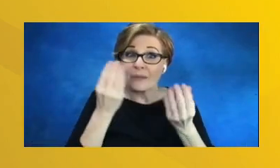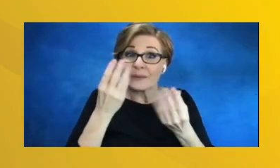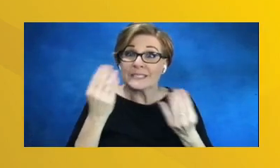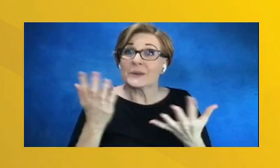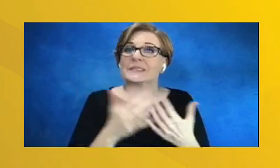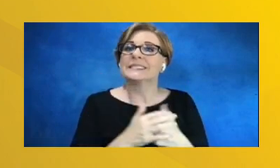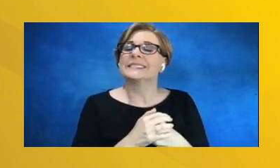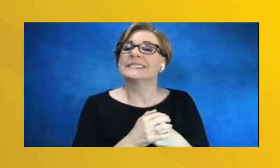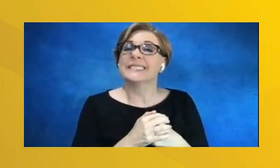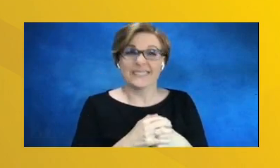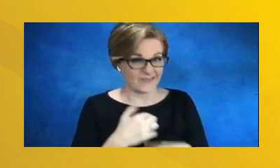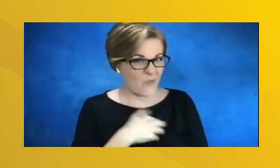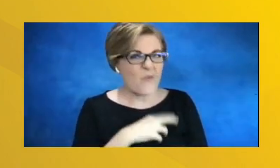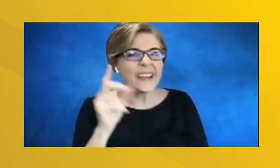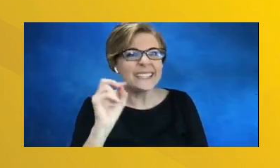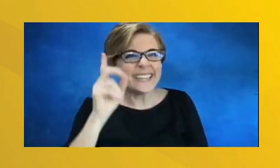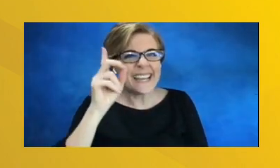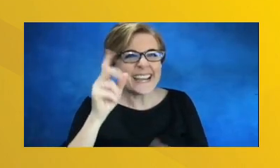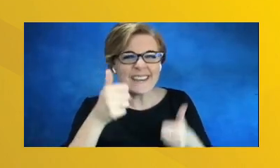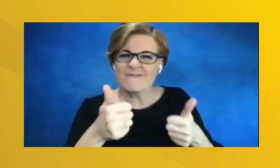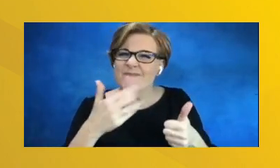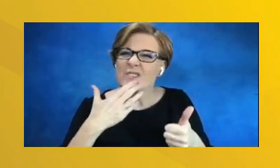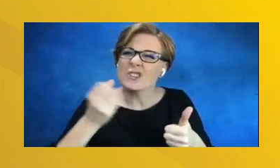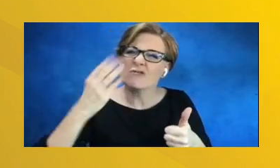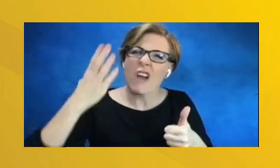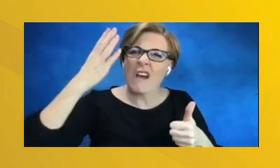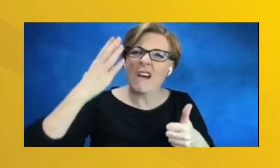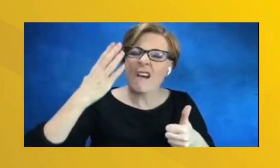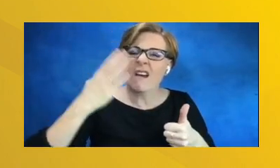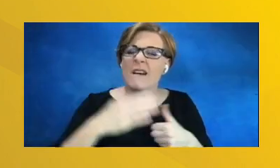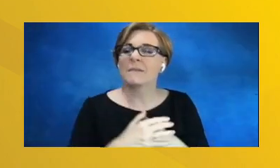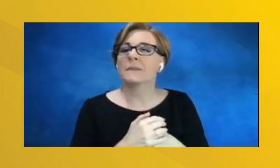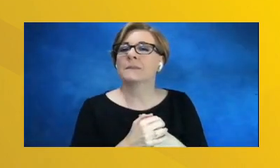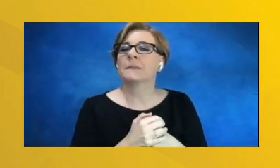Good job, Bethany. There's just so many.